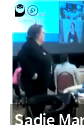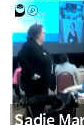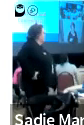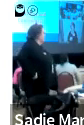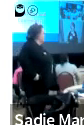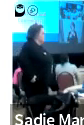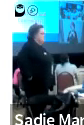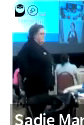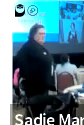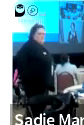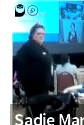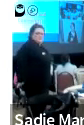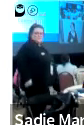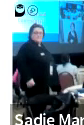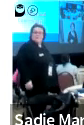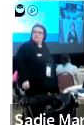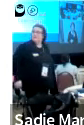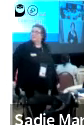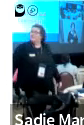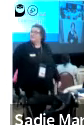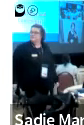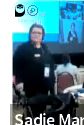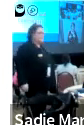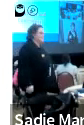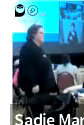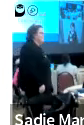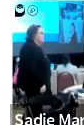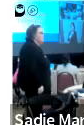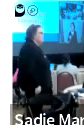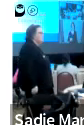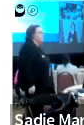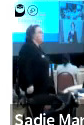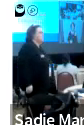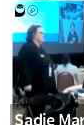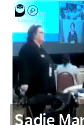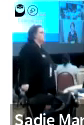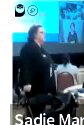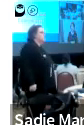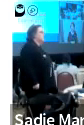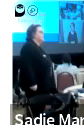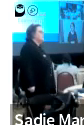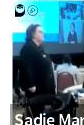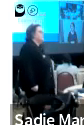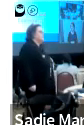minutes. If you can come back by 2:28, 2:28 p.m. mountain time. You know, I'm not about starting on the